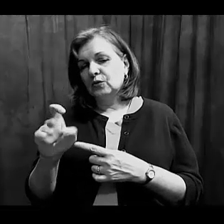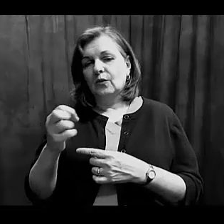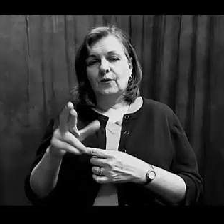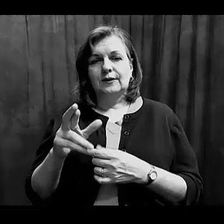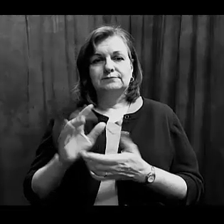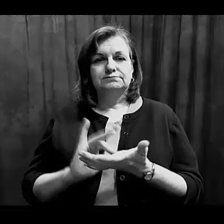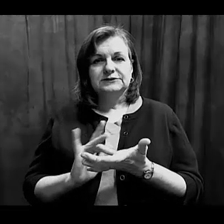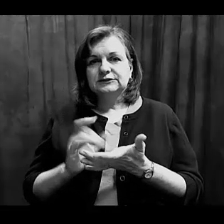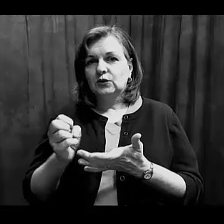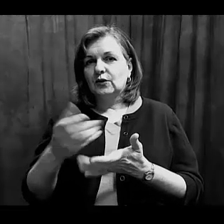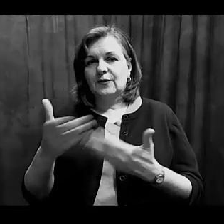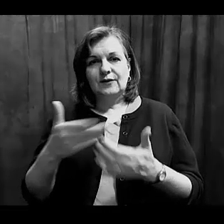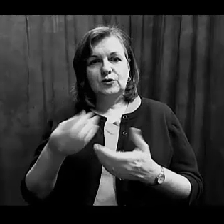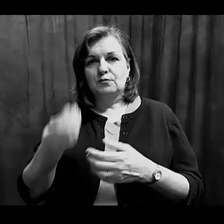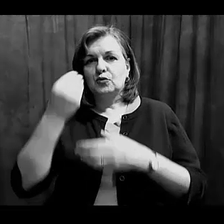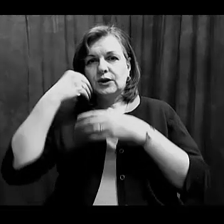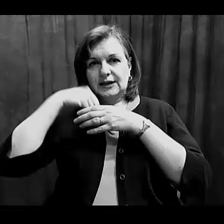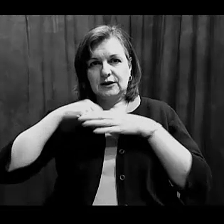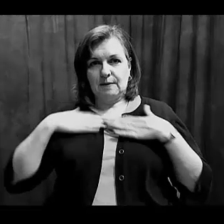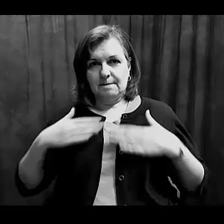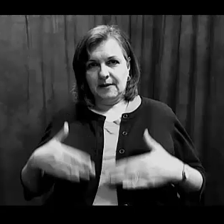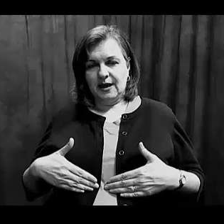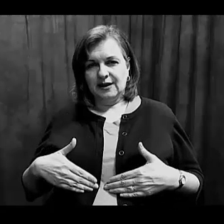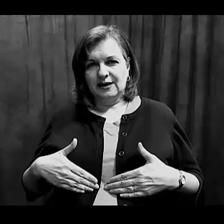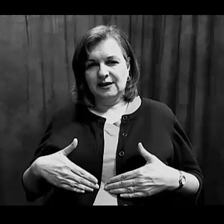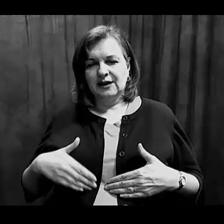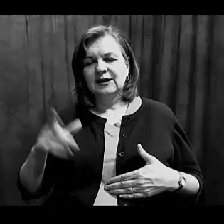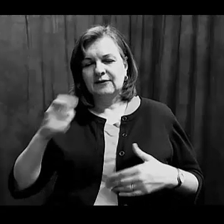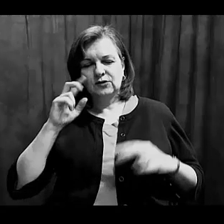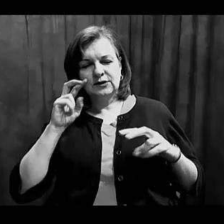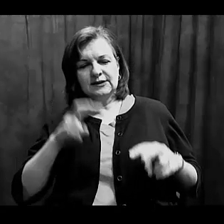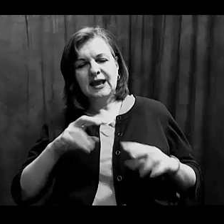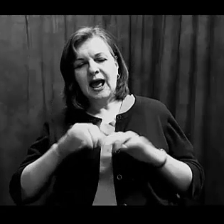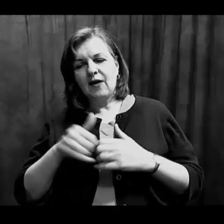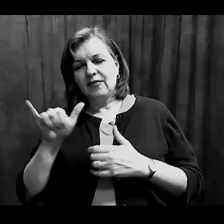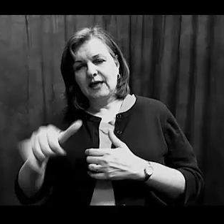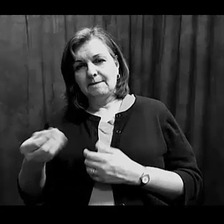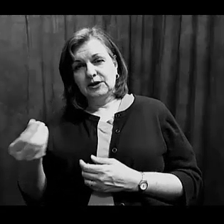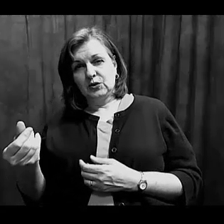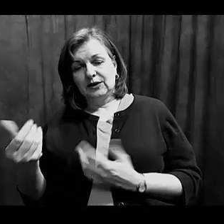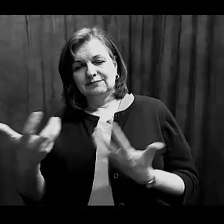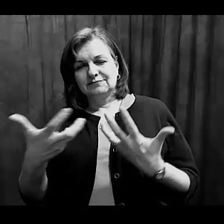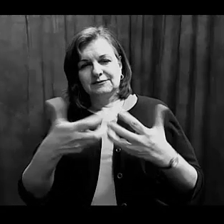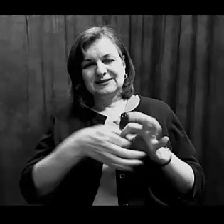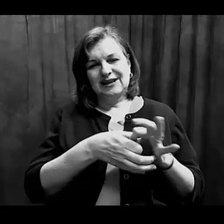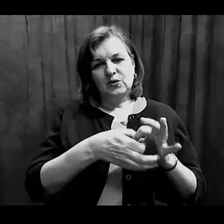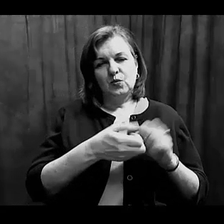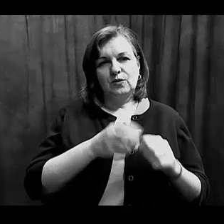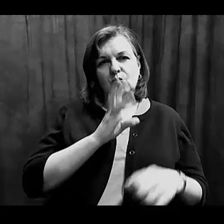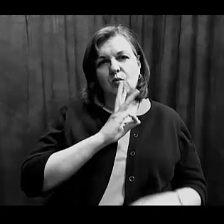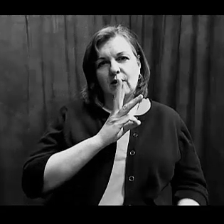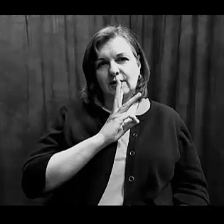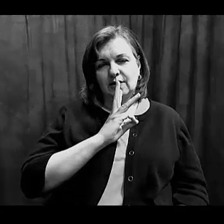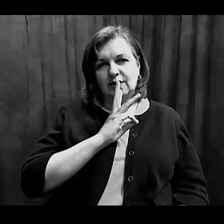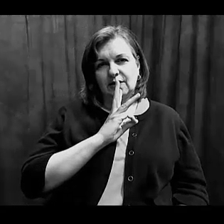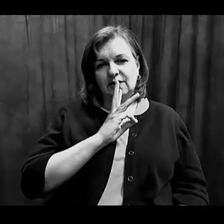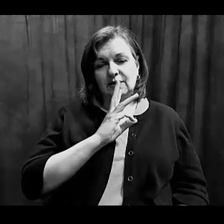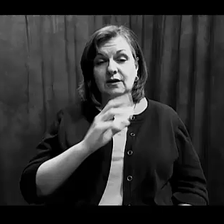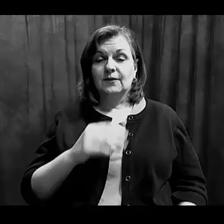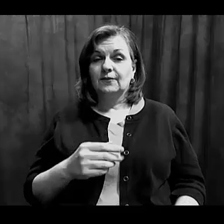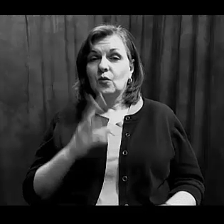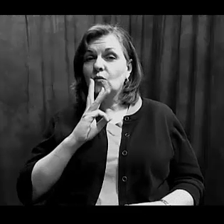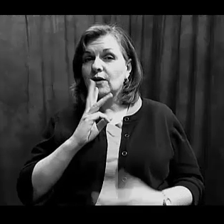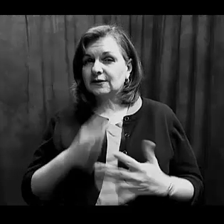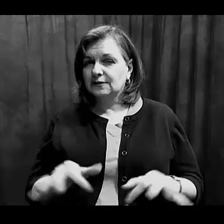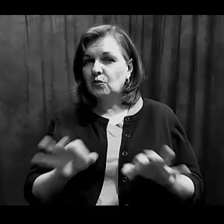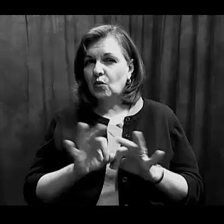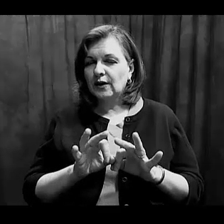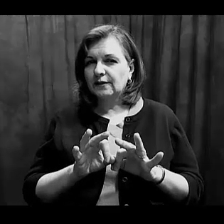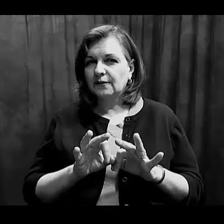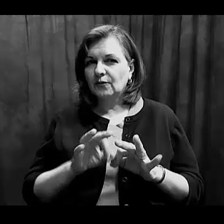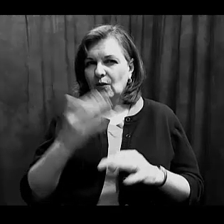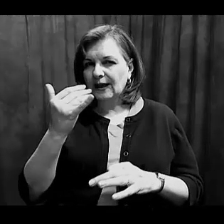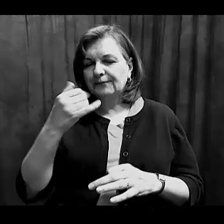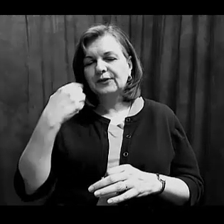pharmaceuticals or anything that you put in your body we really have to know how it ties to water and the reason we are so interested